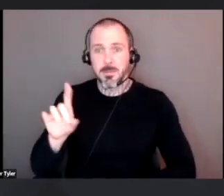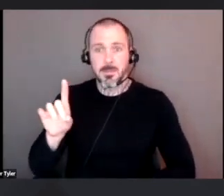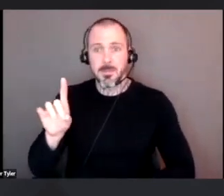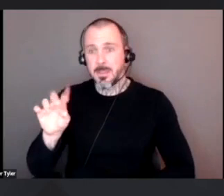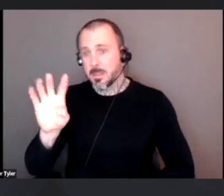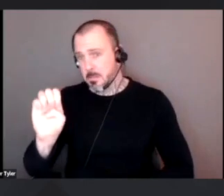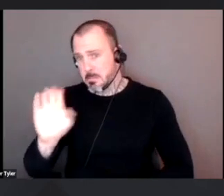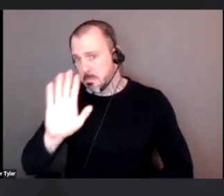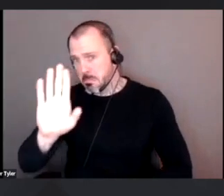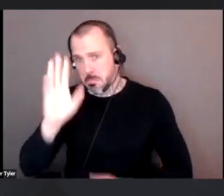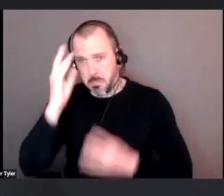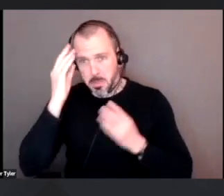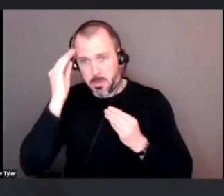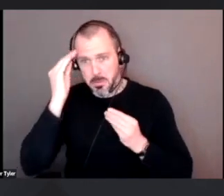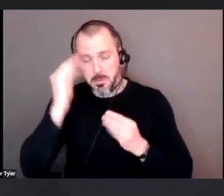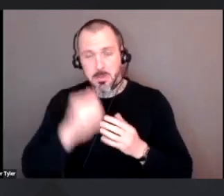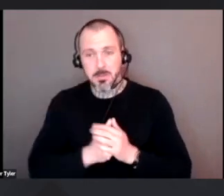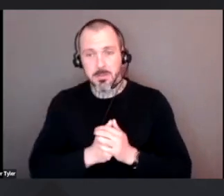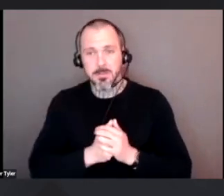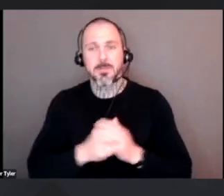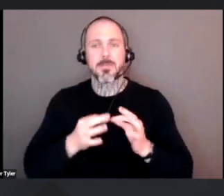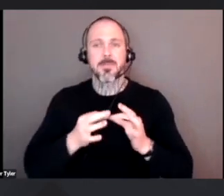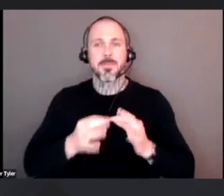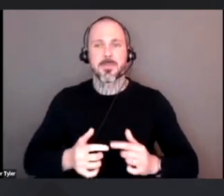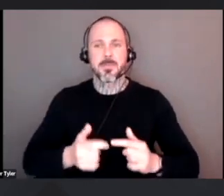I can answer. I think that's a great question.